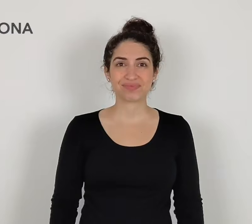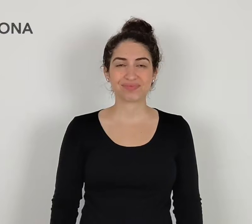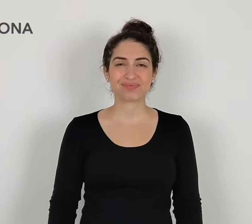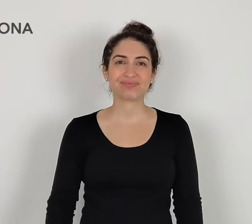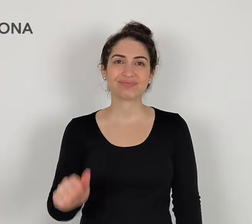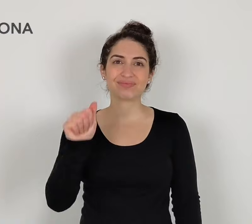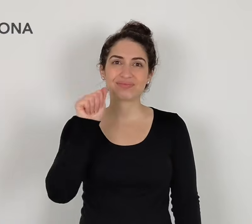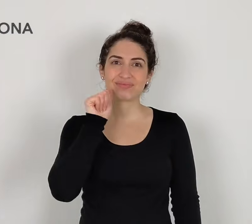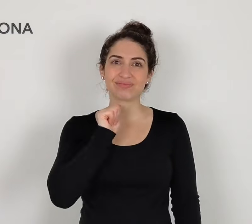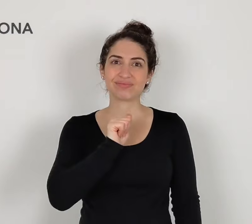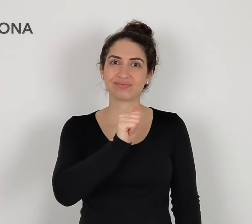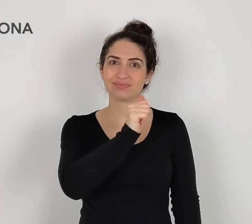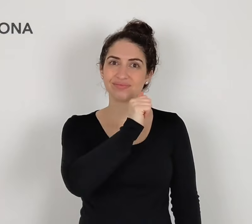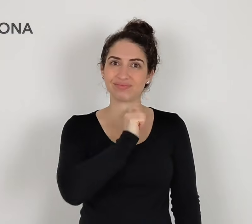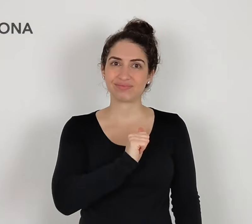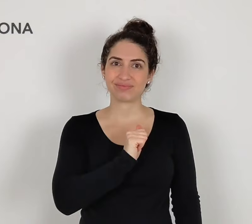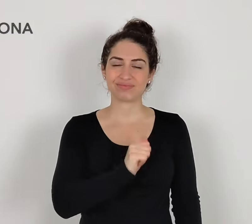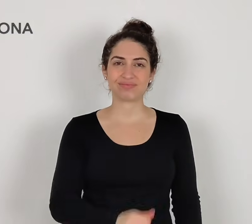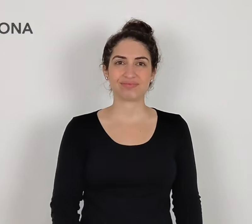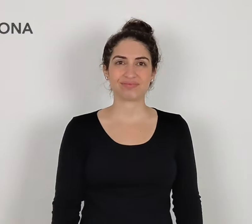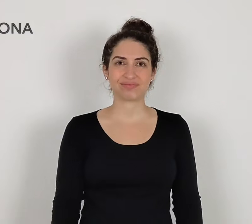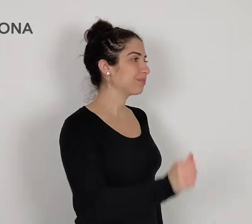Arizona.